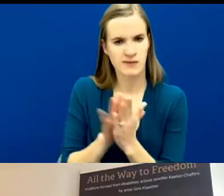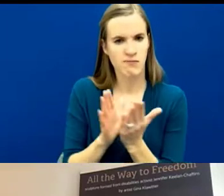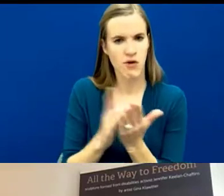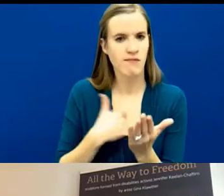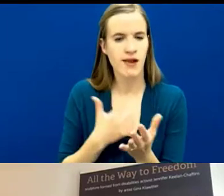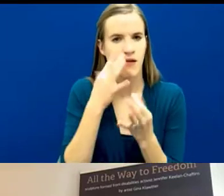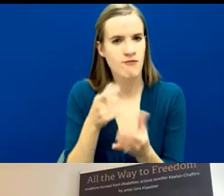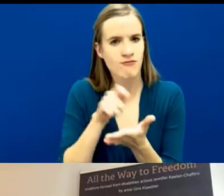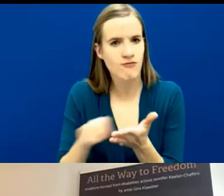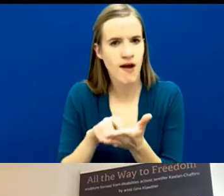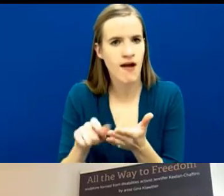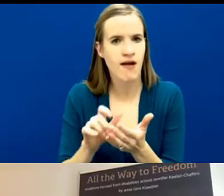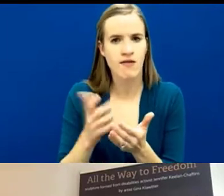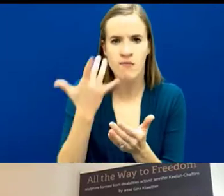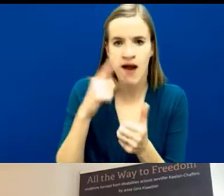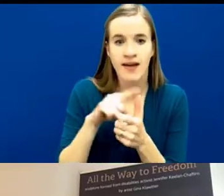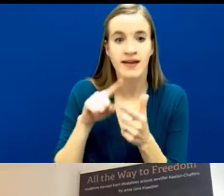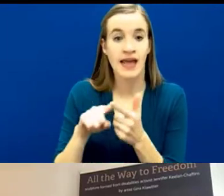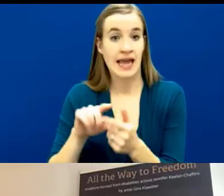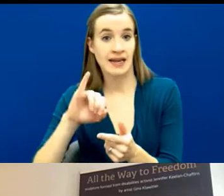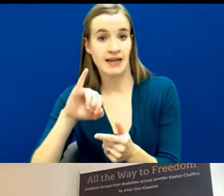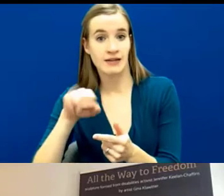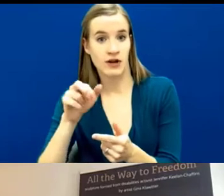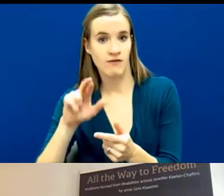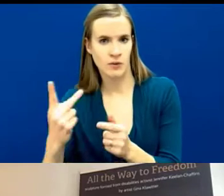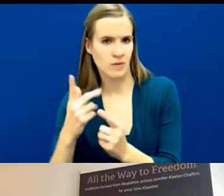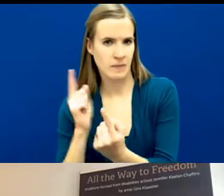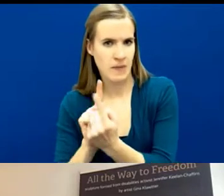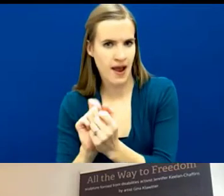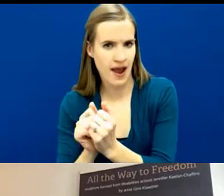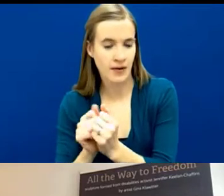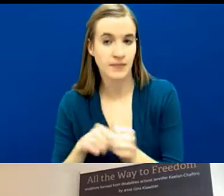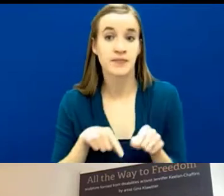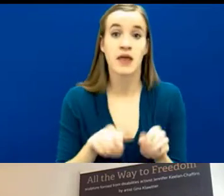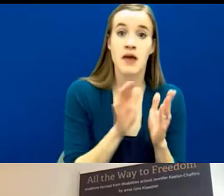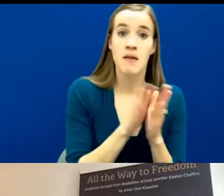Jennifer and I met. So I write books about moments of American history where